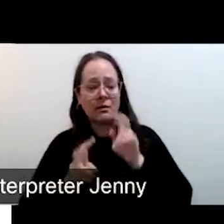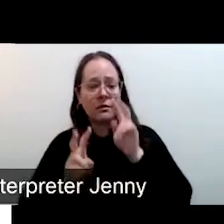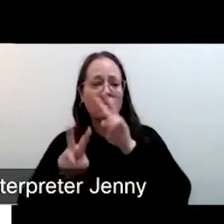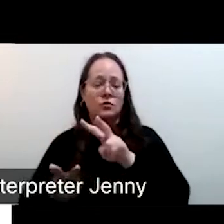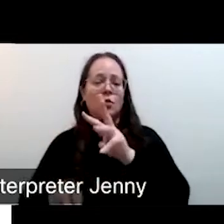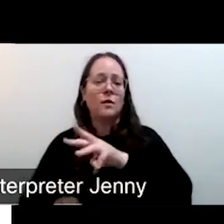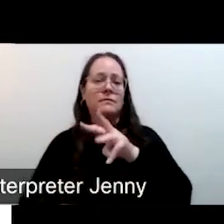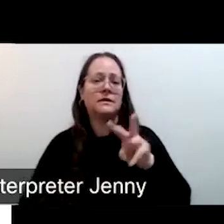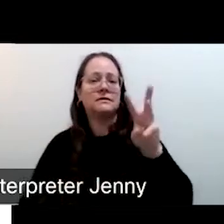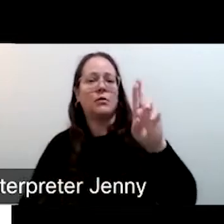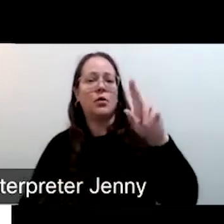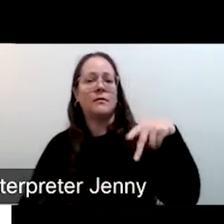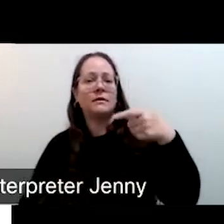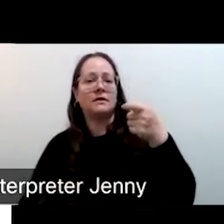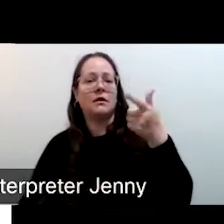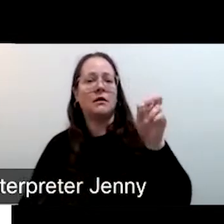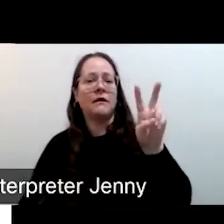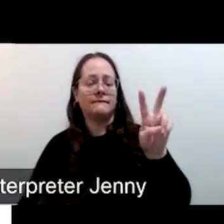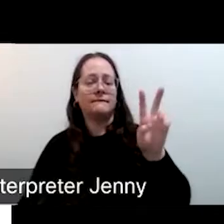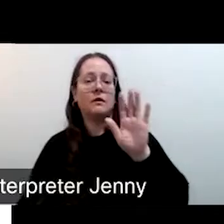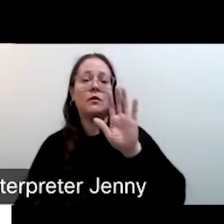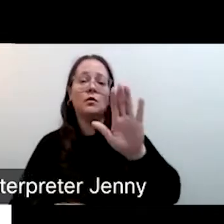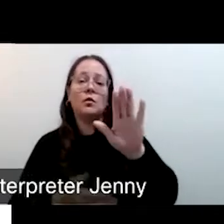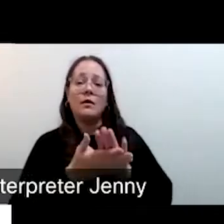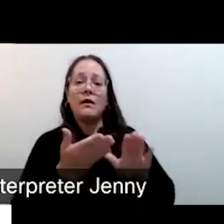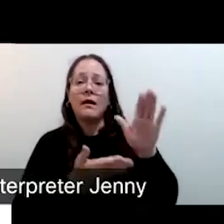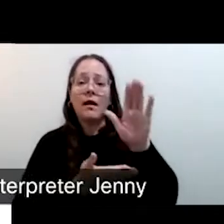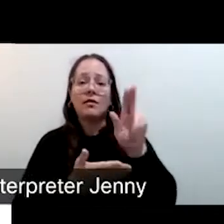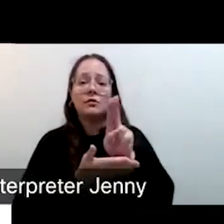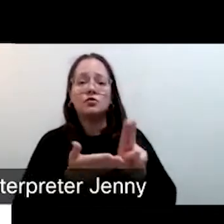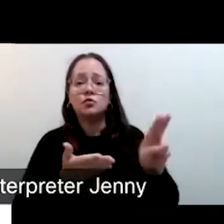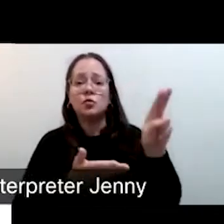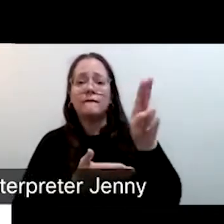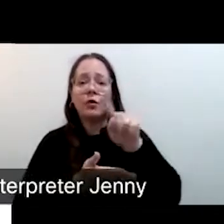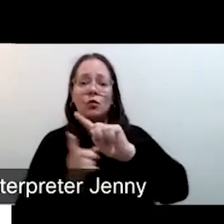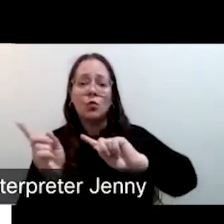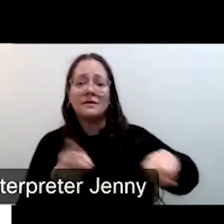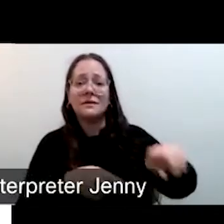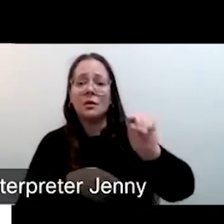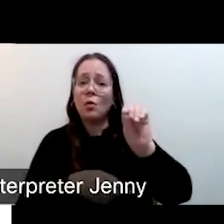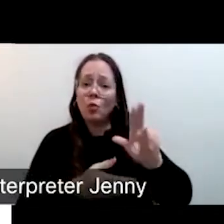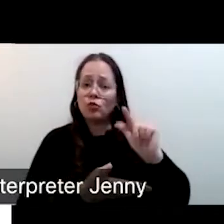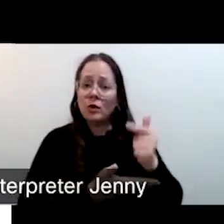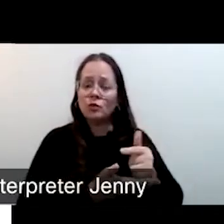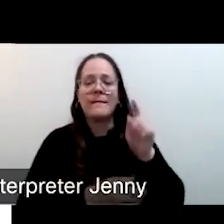The college or university you attend or graduated from must be accredited by the U.S. Department